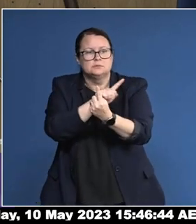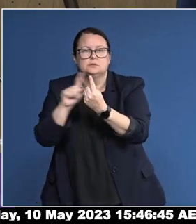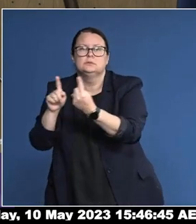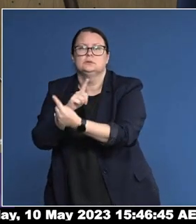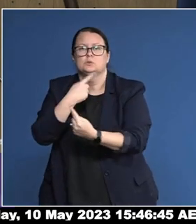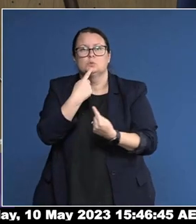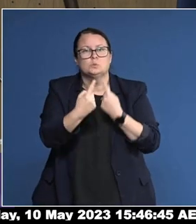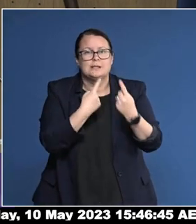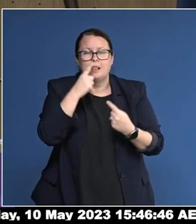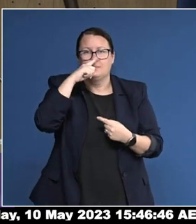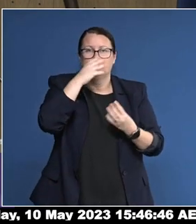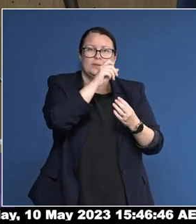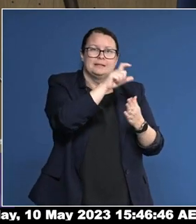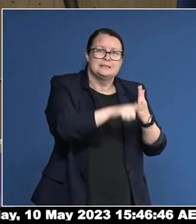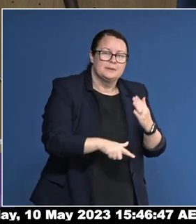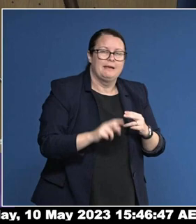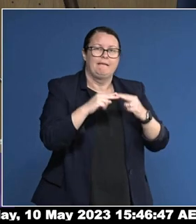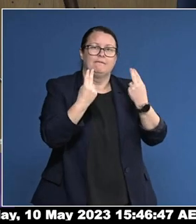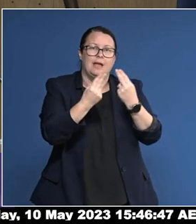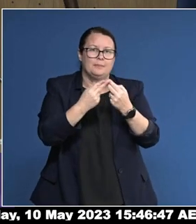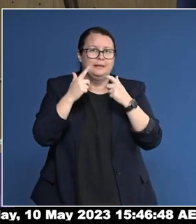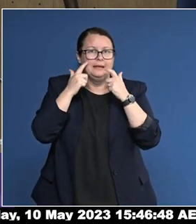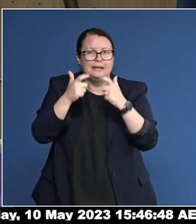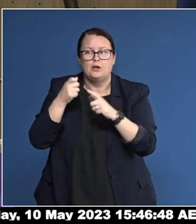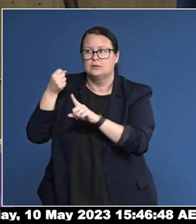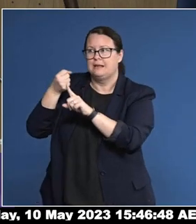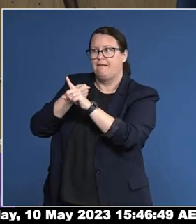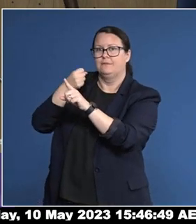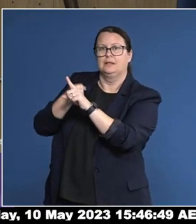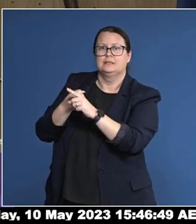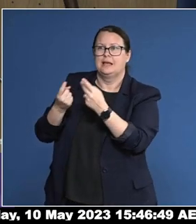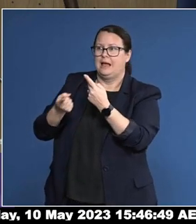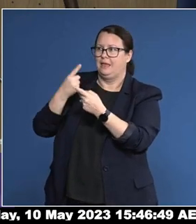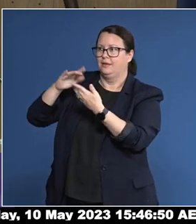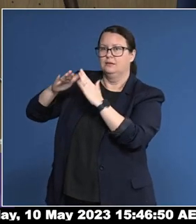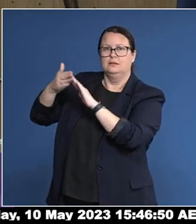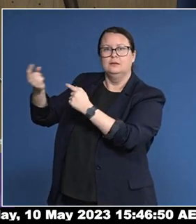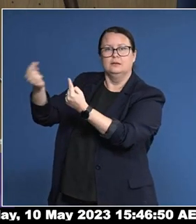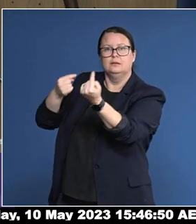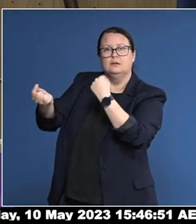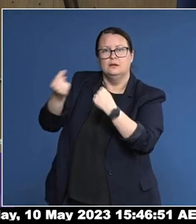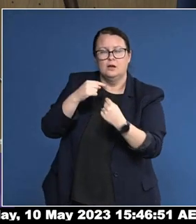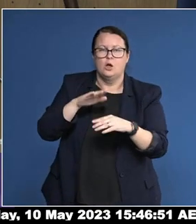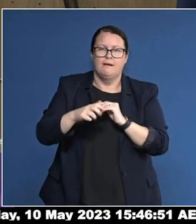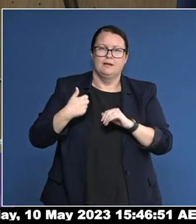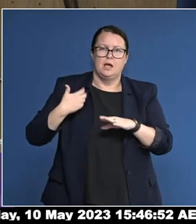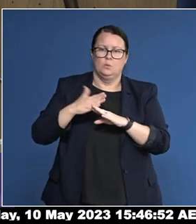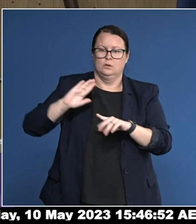families, carers, advocates and other stakeholders about the Royal Commission's work over the past four years.